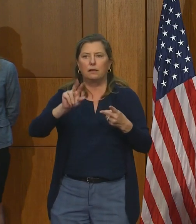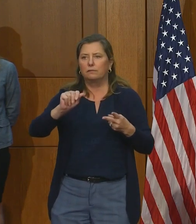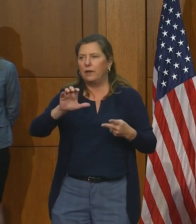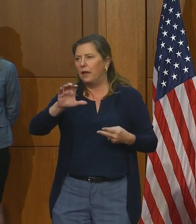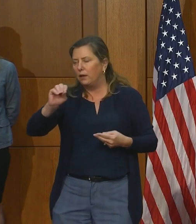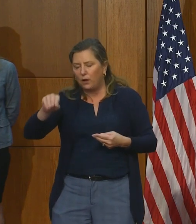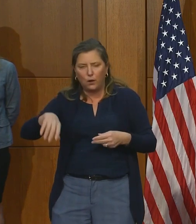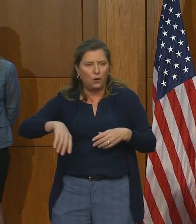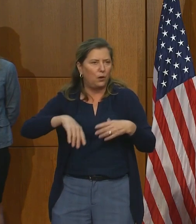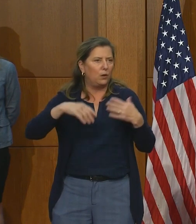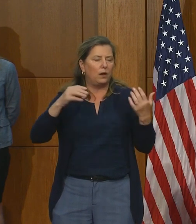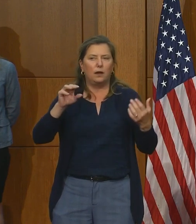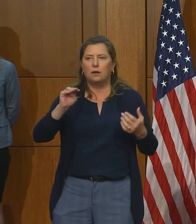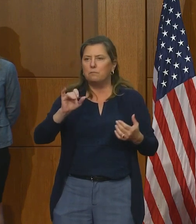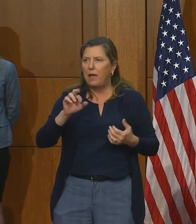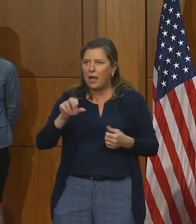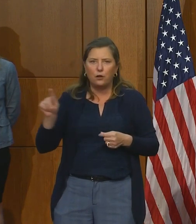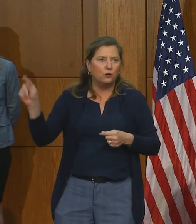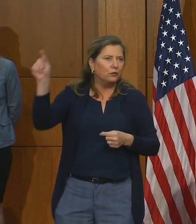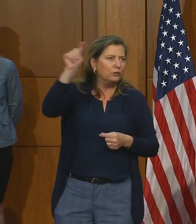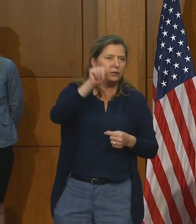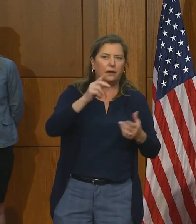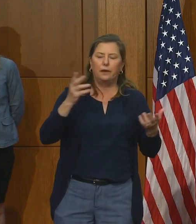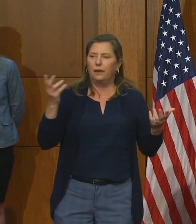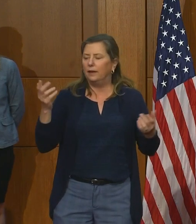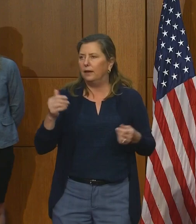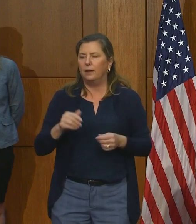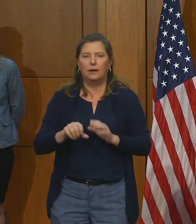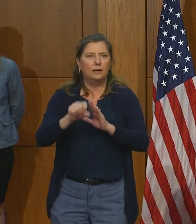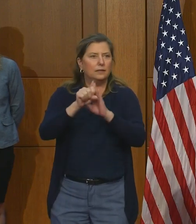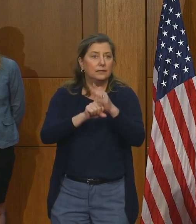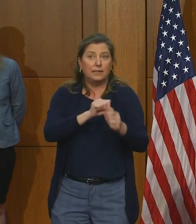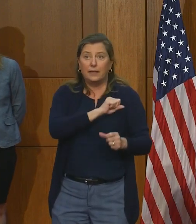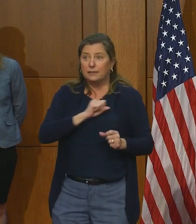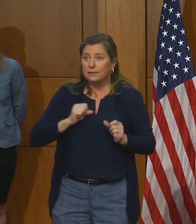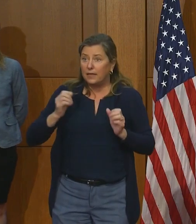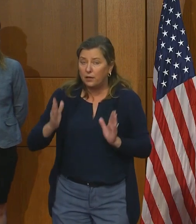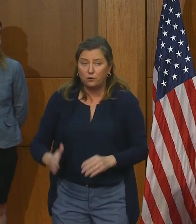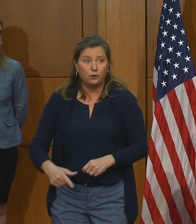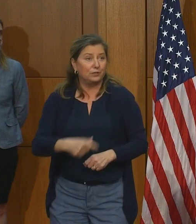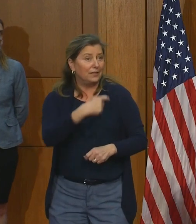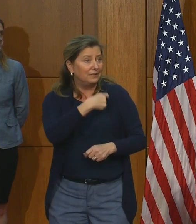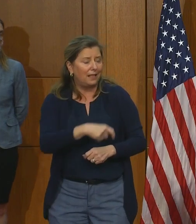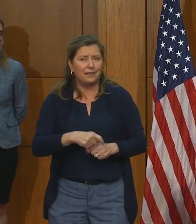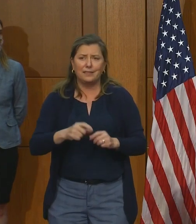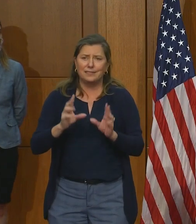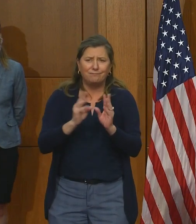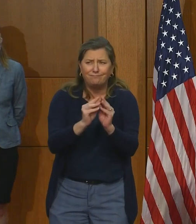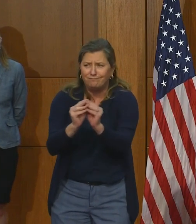FROM FROM VML AND BEKO AND OUR-